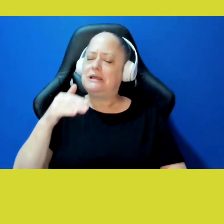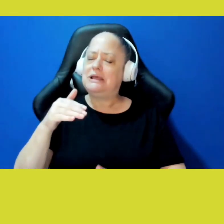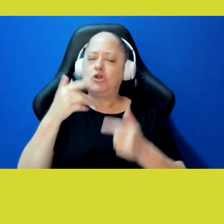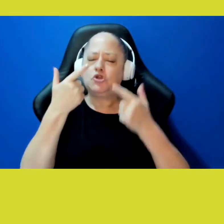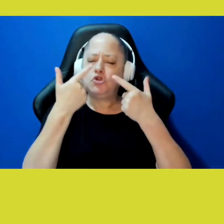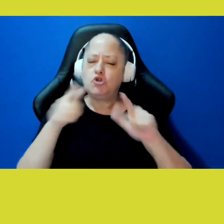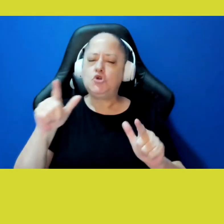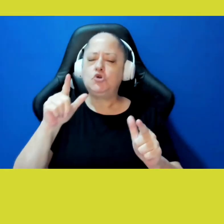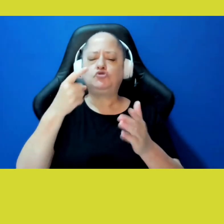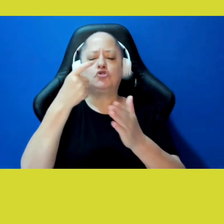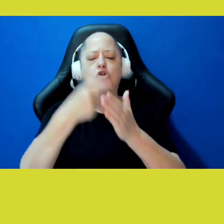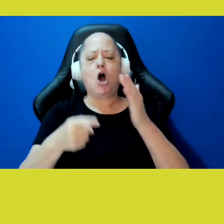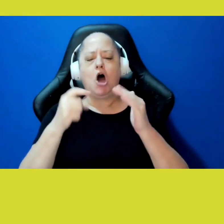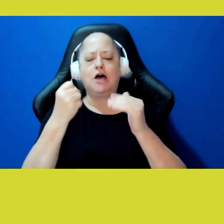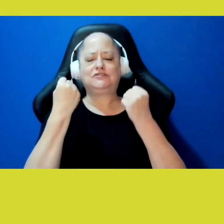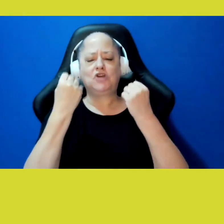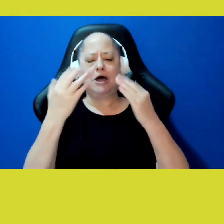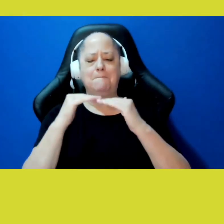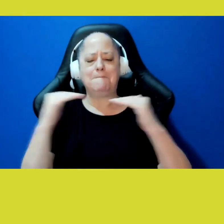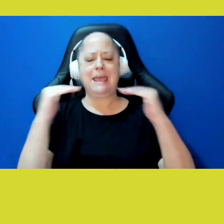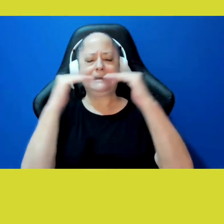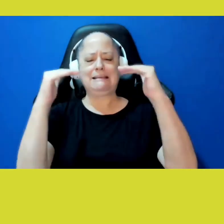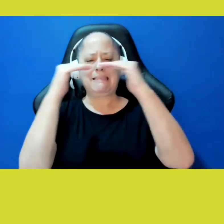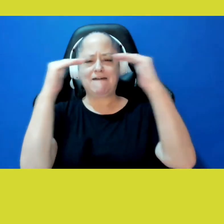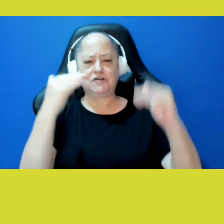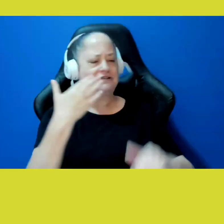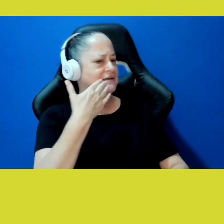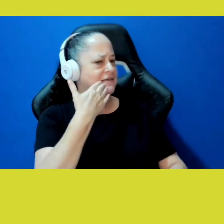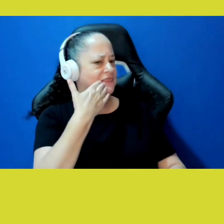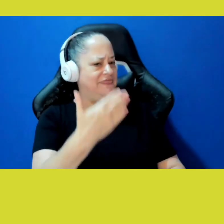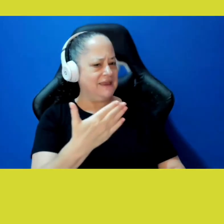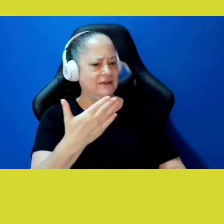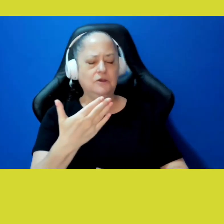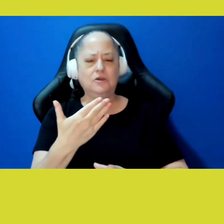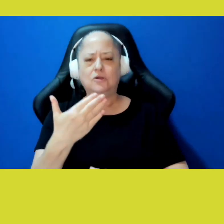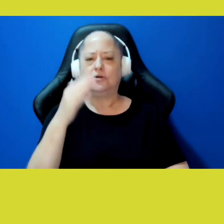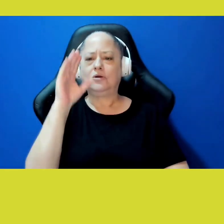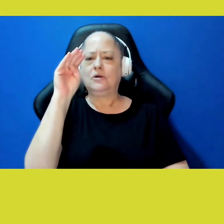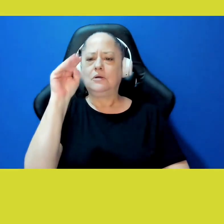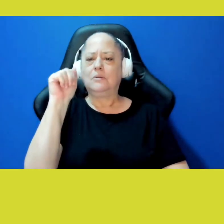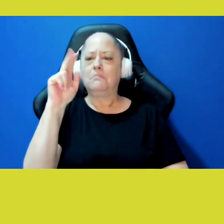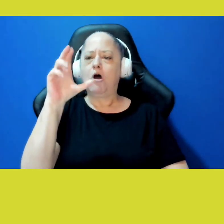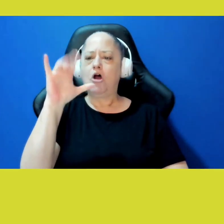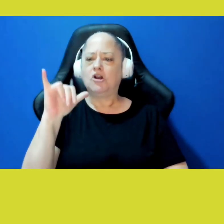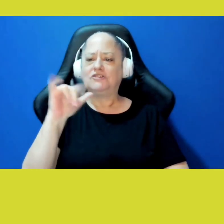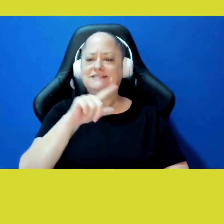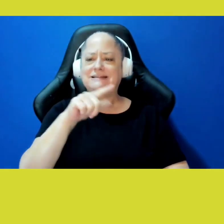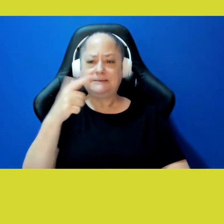Thank you um so marcy turning back to you what